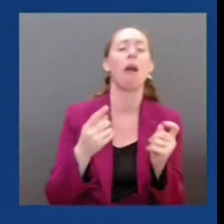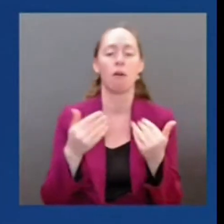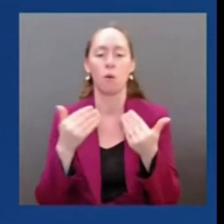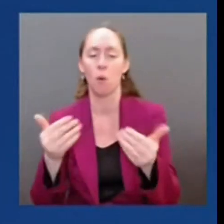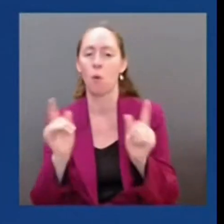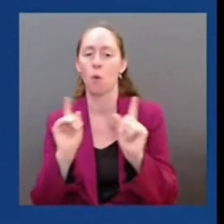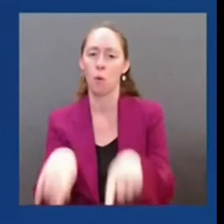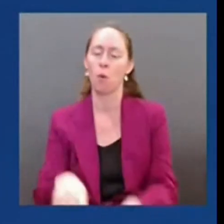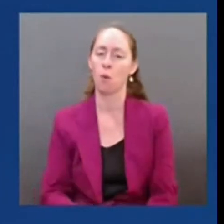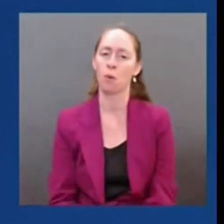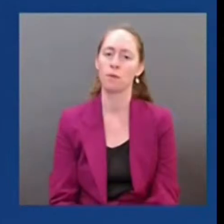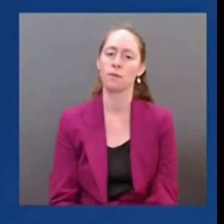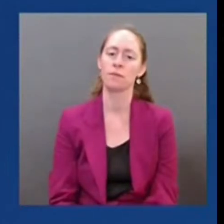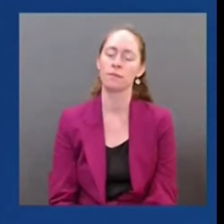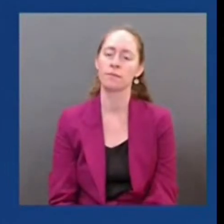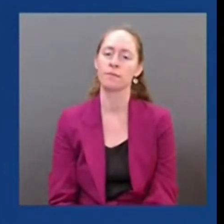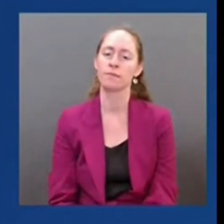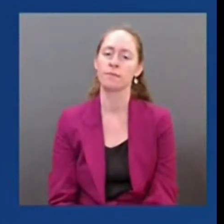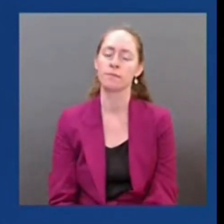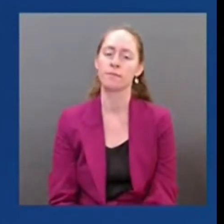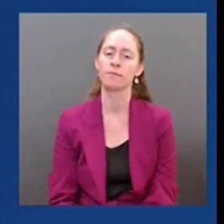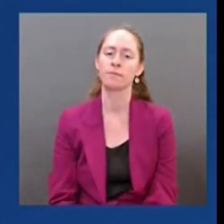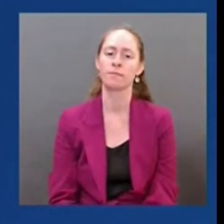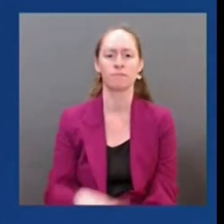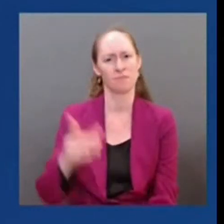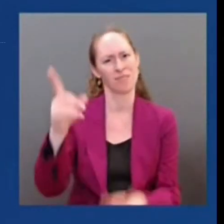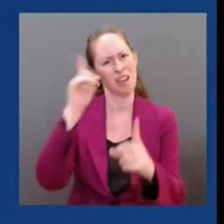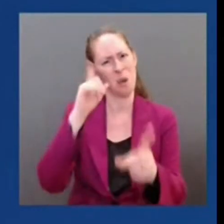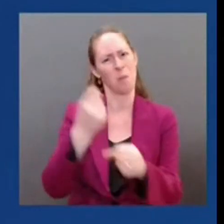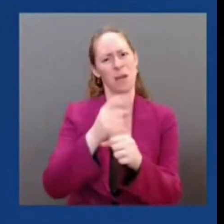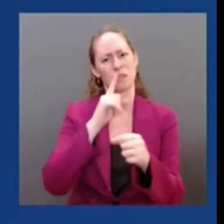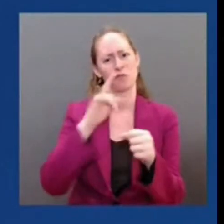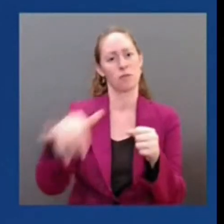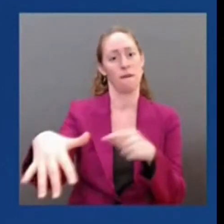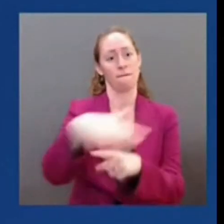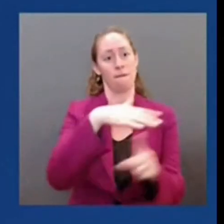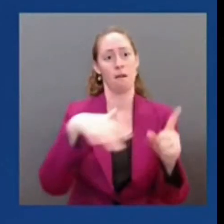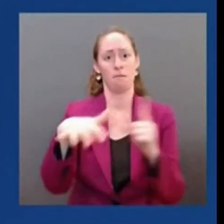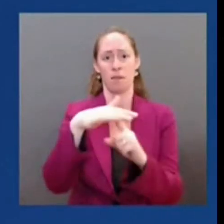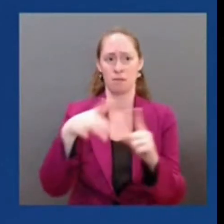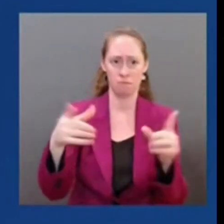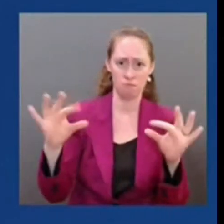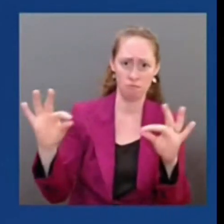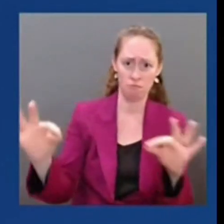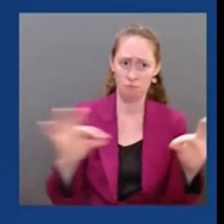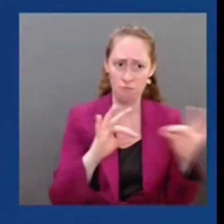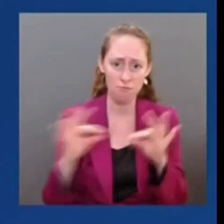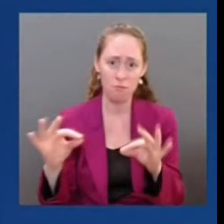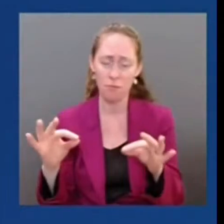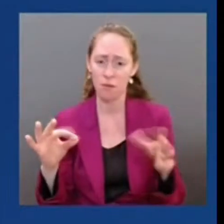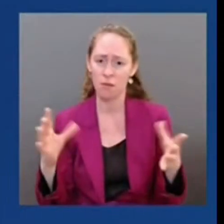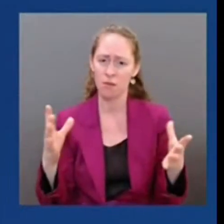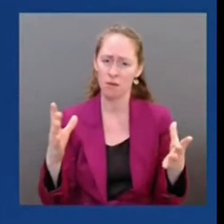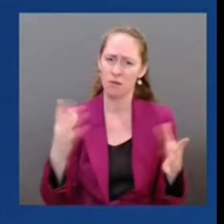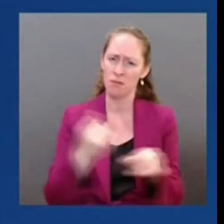BEFORE THEY GATHER SO THEY CAN WORK TOWARDS MAKING SURE YOU HAVE AN ENVIRONMENT THAT'S A